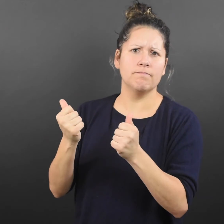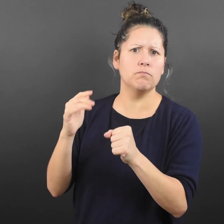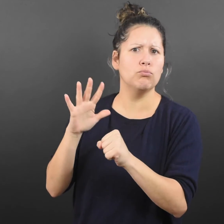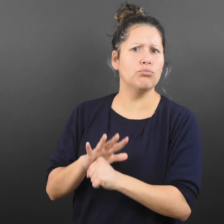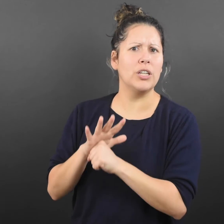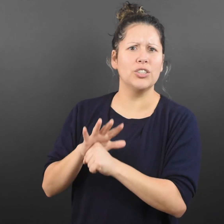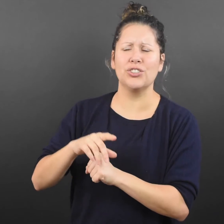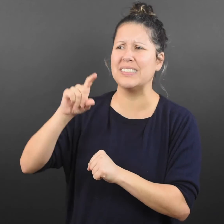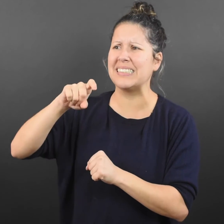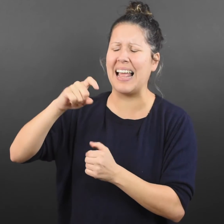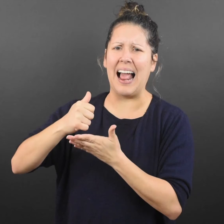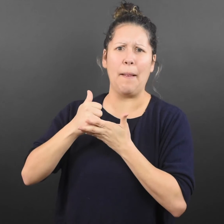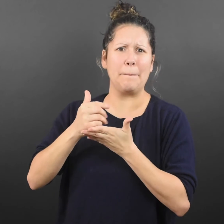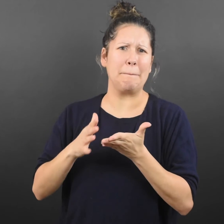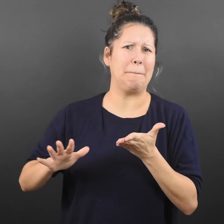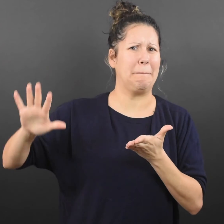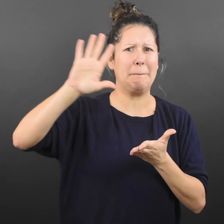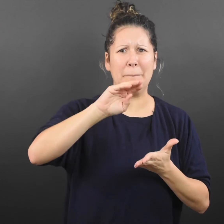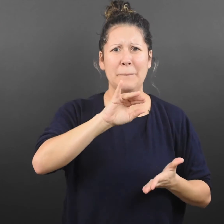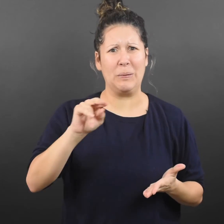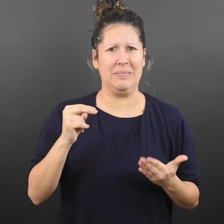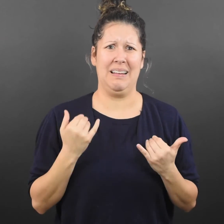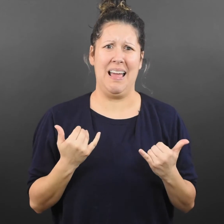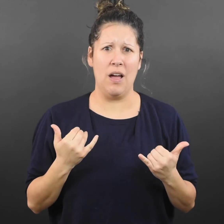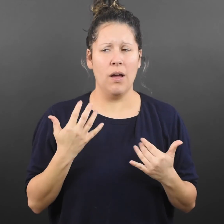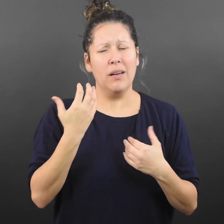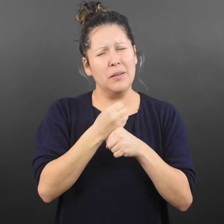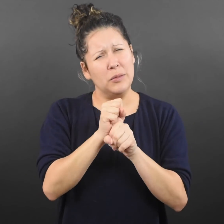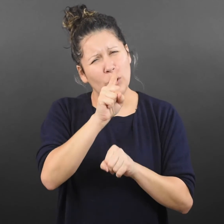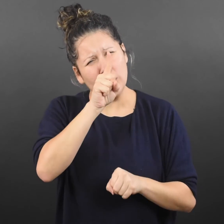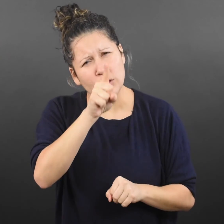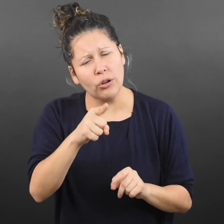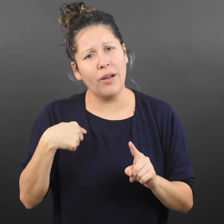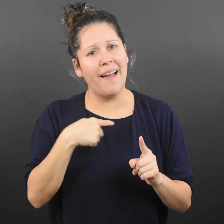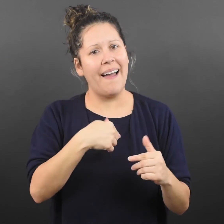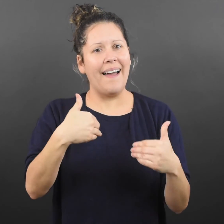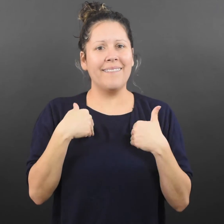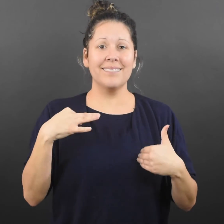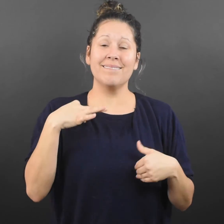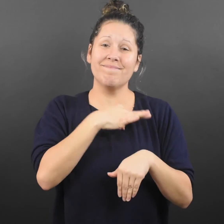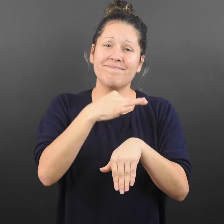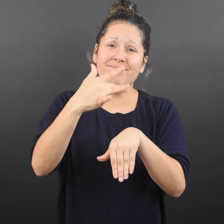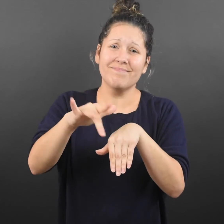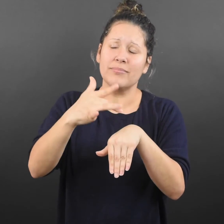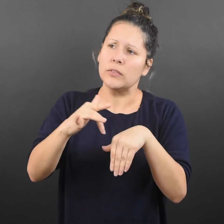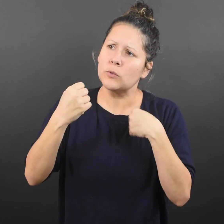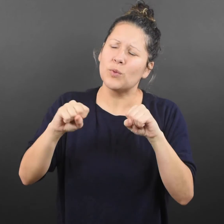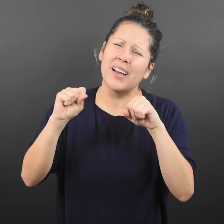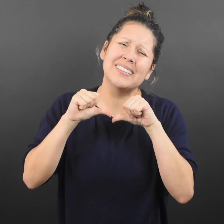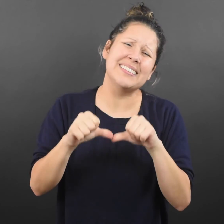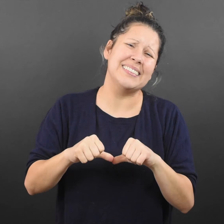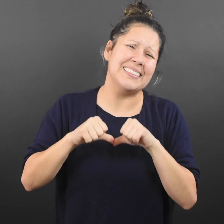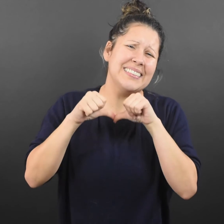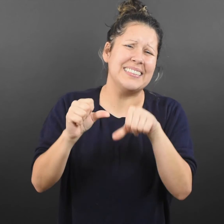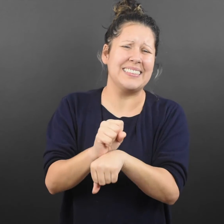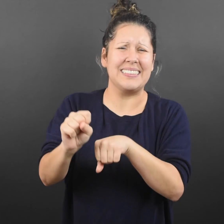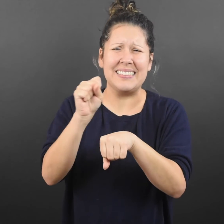and ensuring that we have the staffing available to try to continue to meet the needs of Minnesotans who need care.”